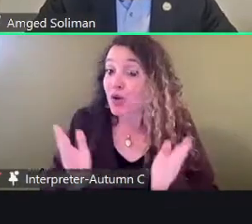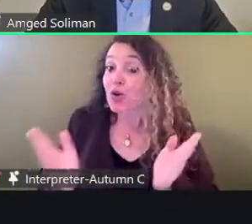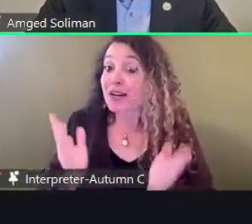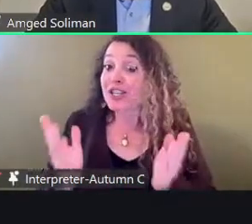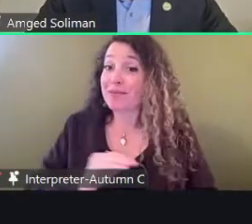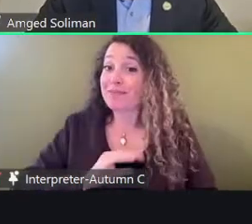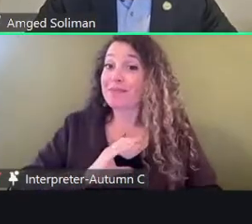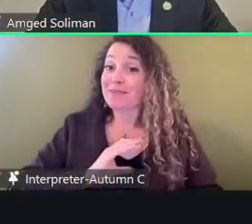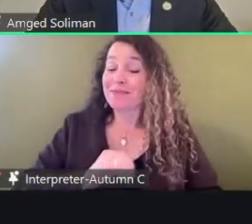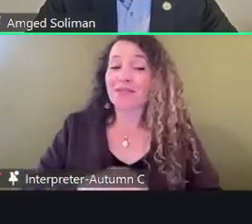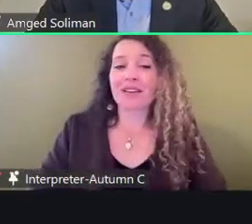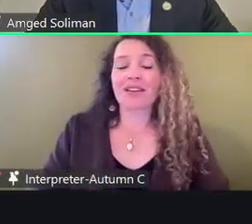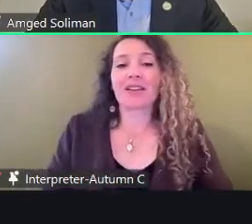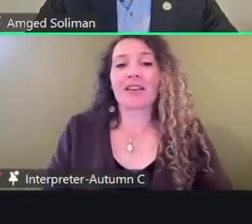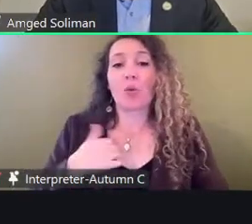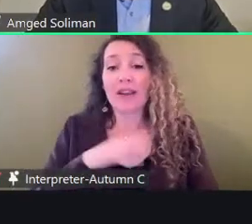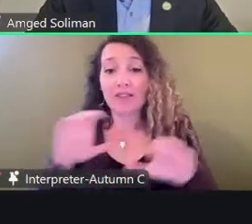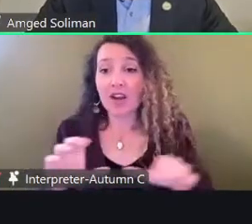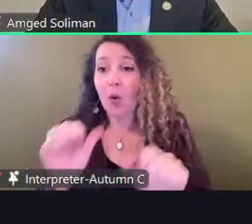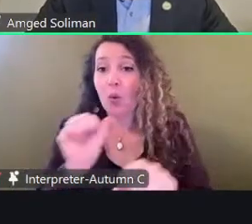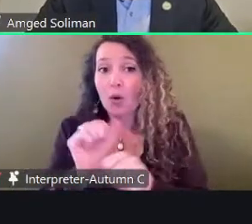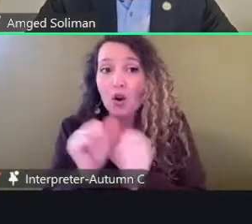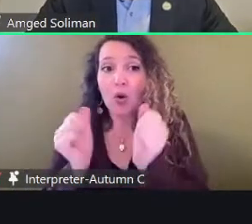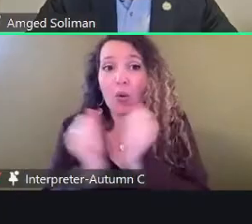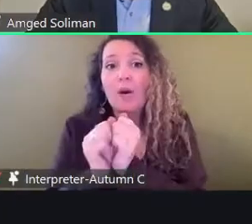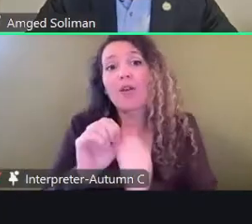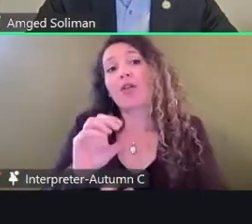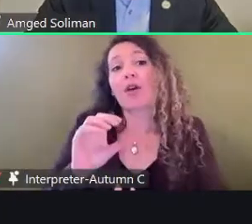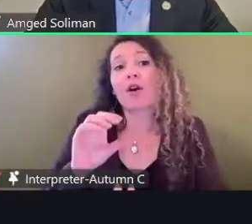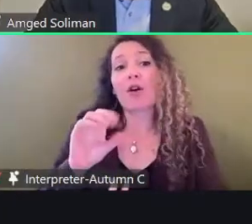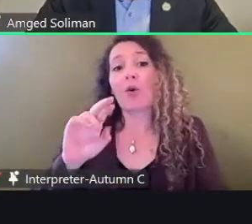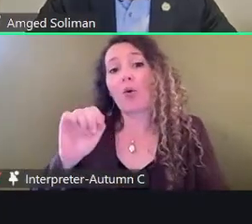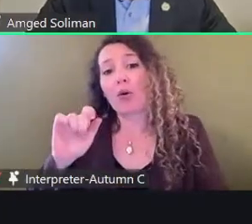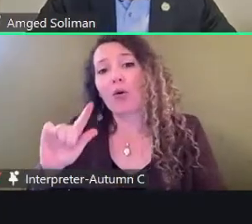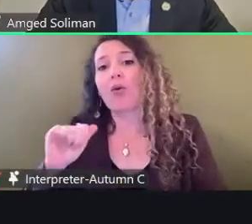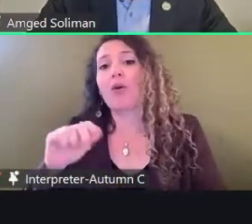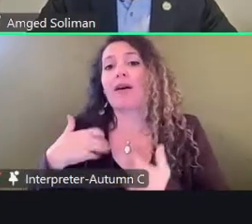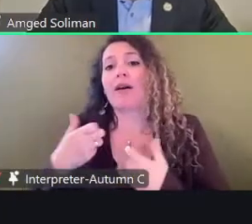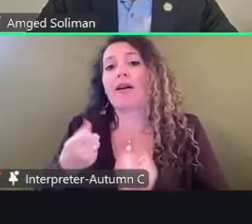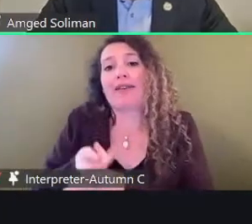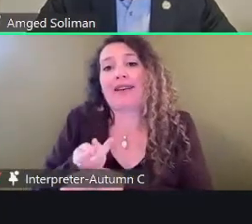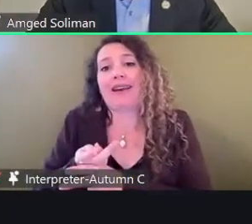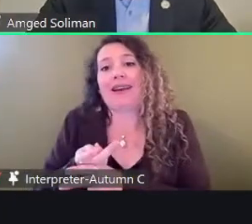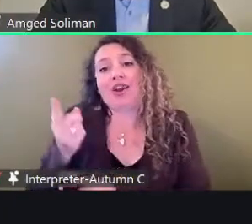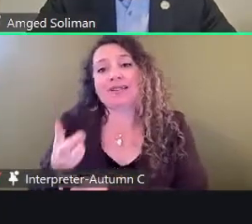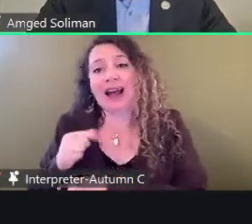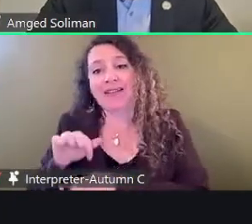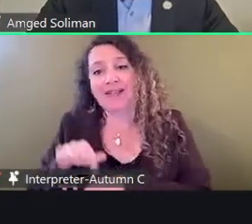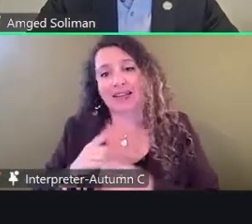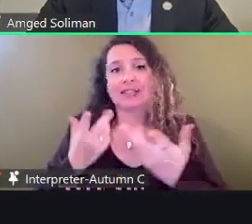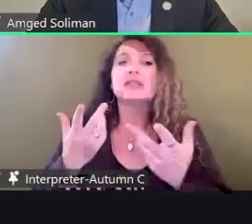we have done some work on the oral healthcare side of this equation and it might help people